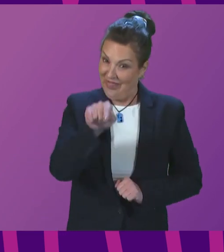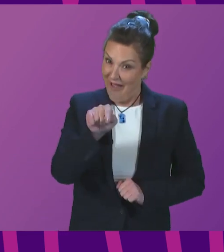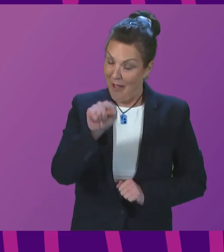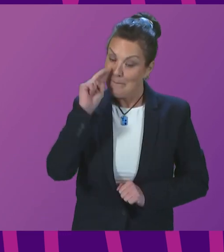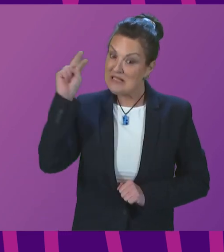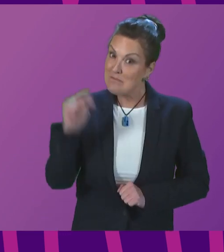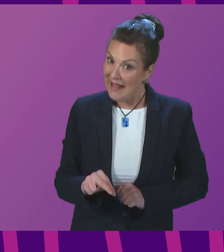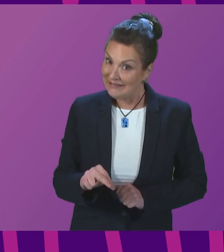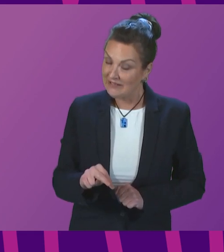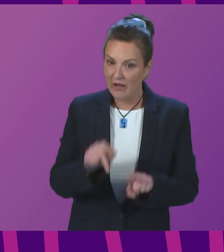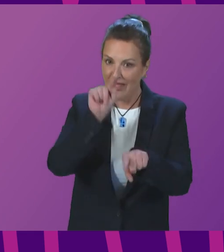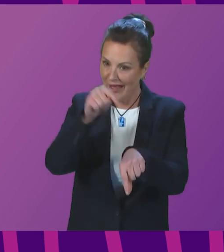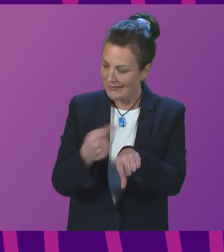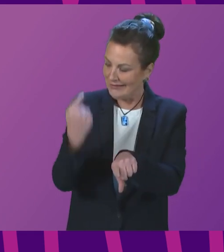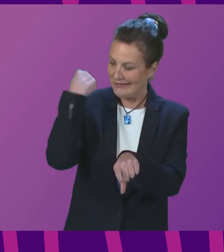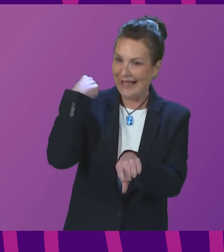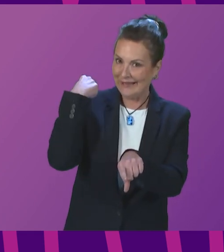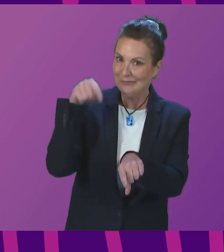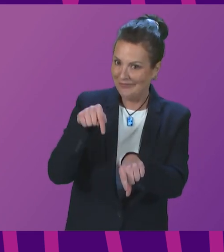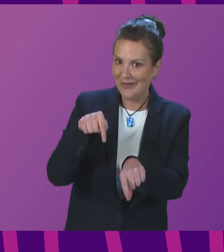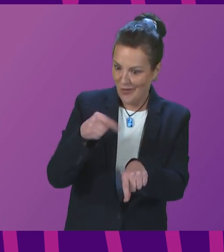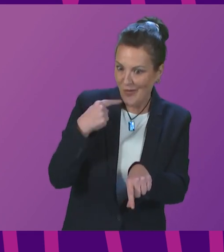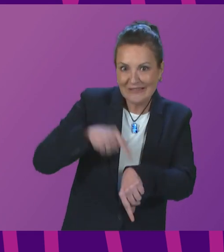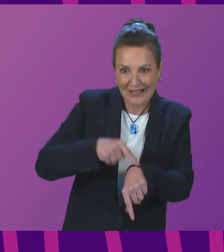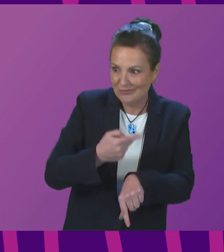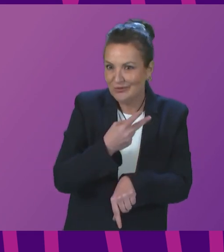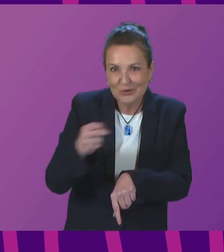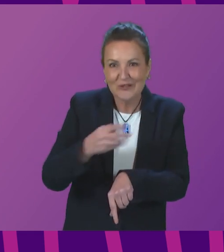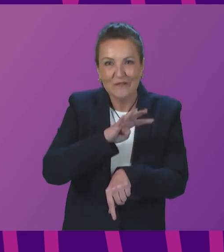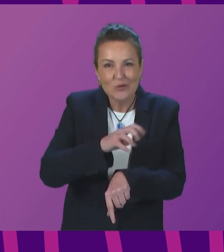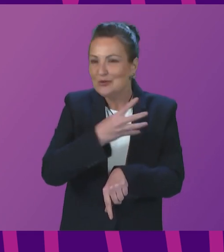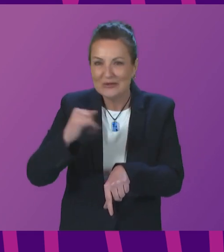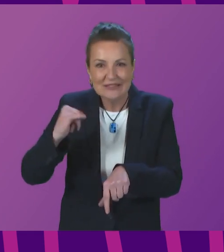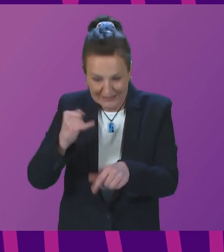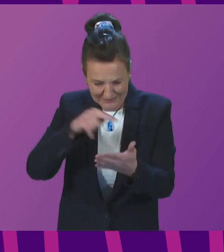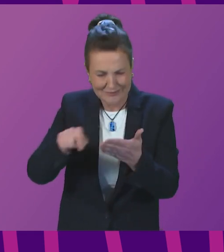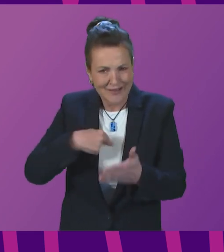Obviously, we would not repeat what has happened; that is self-evident.